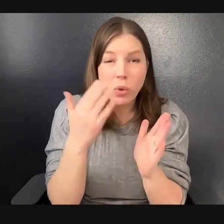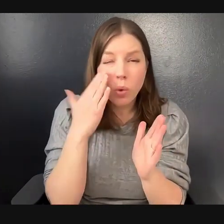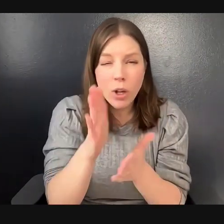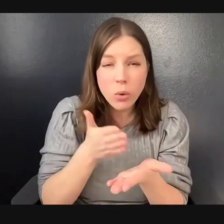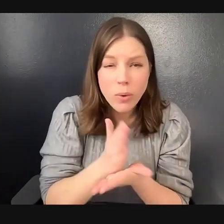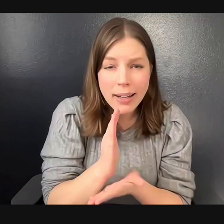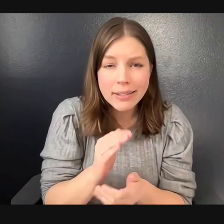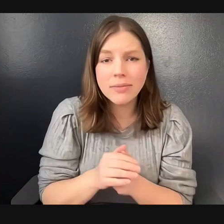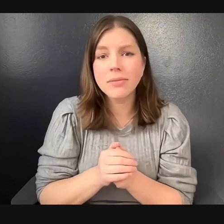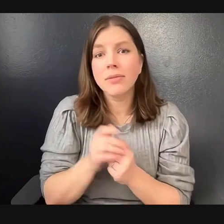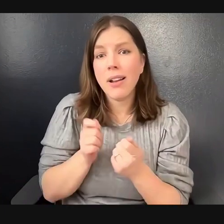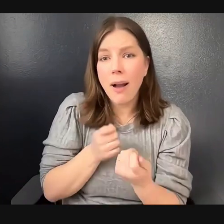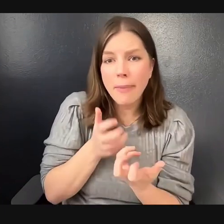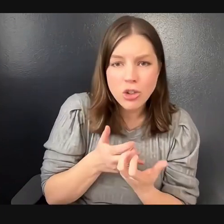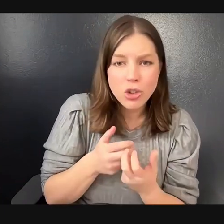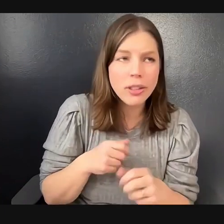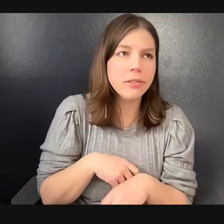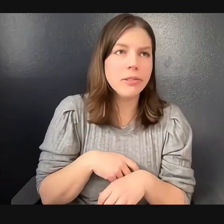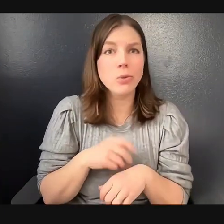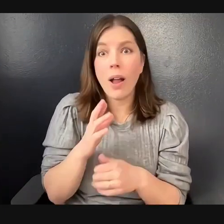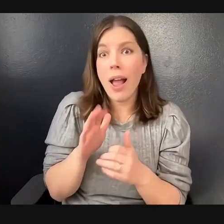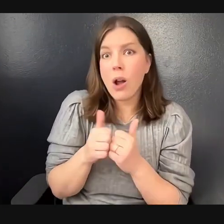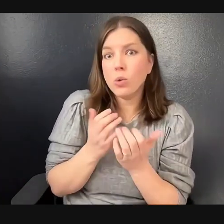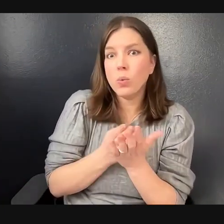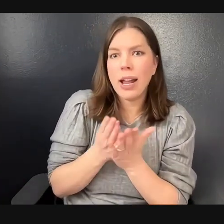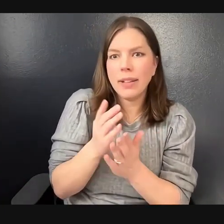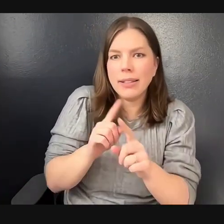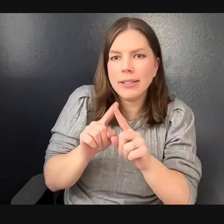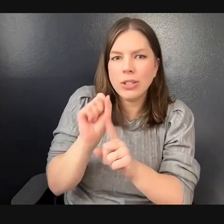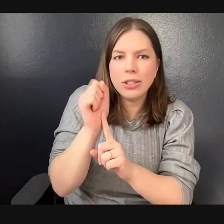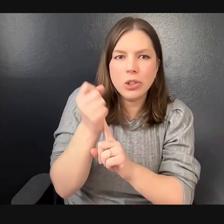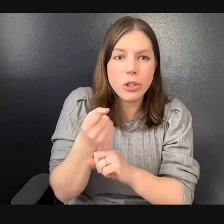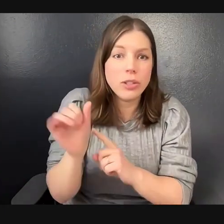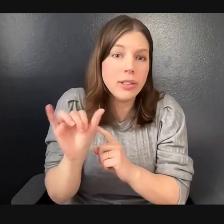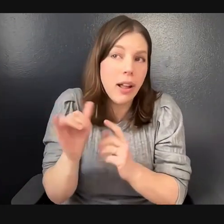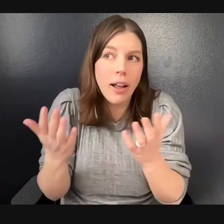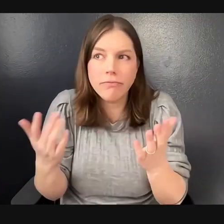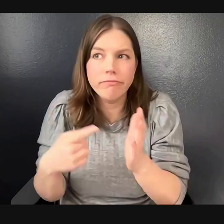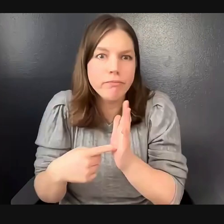your rights, accommodations, how to navigate different scenarios that may happen.